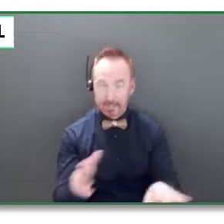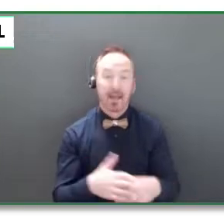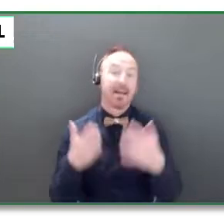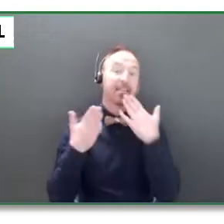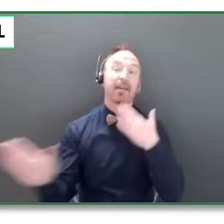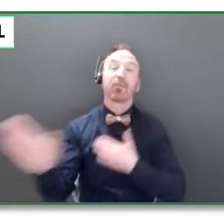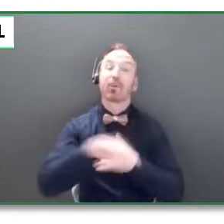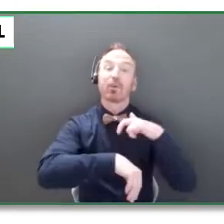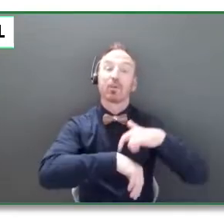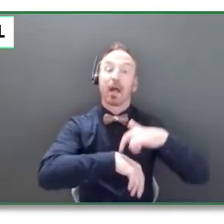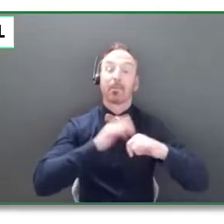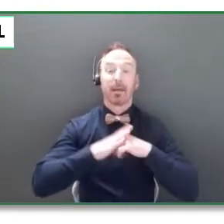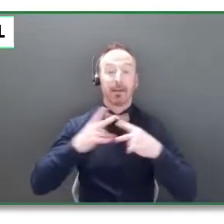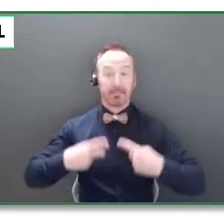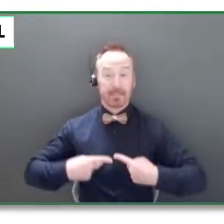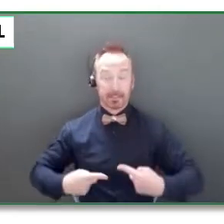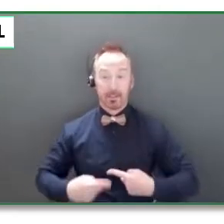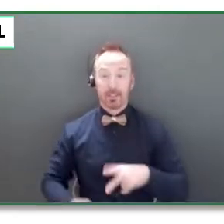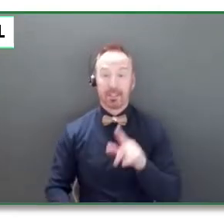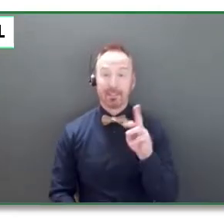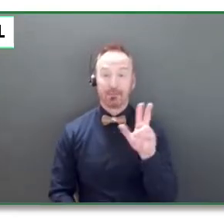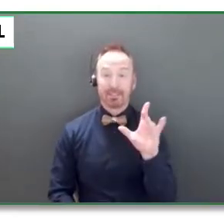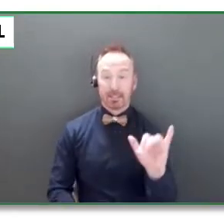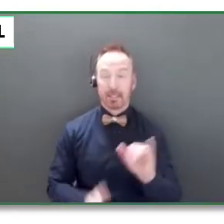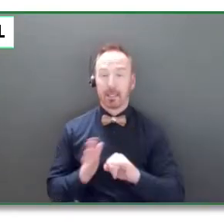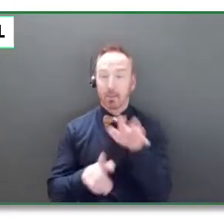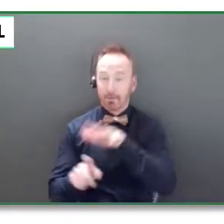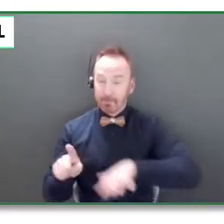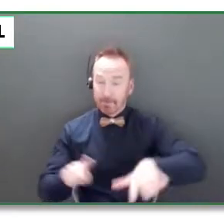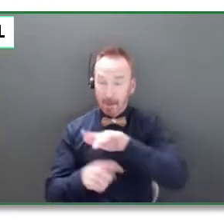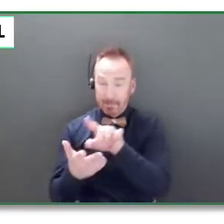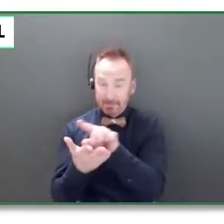environmental design way of looking at inclusion on trails.